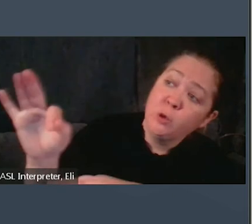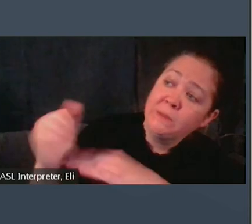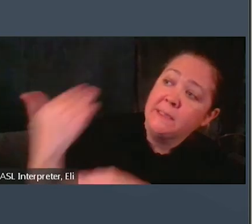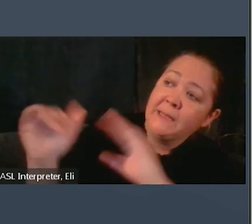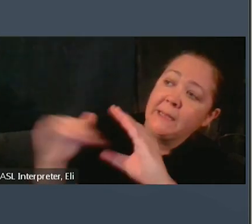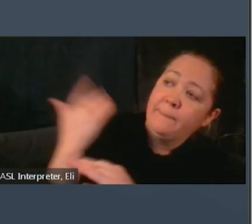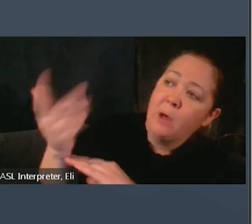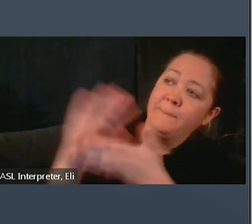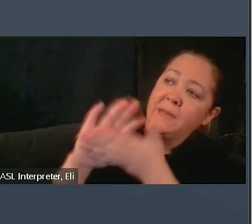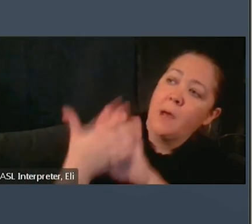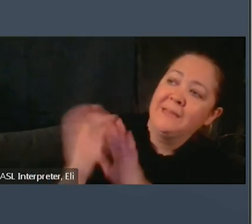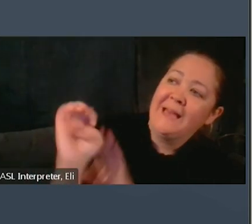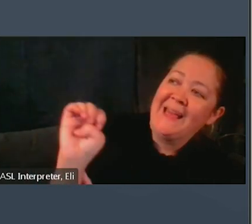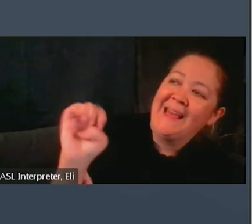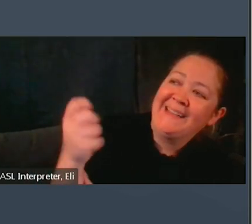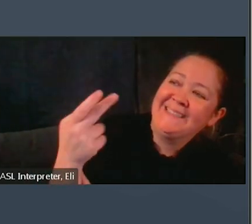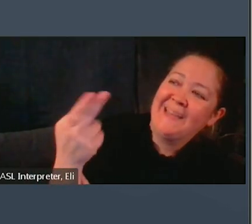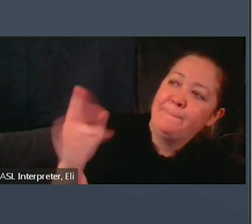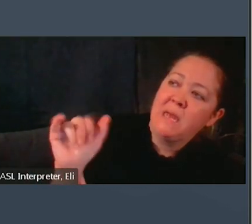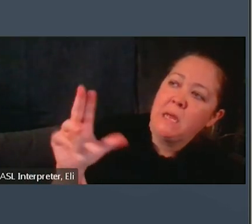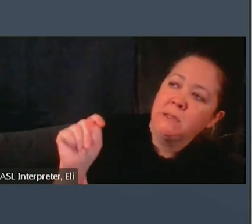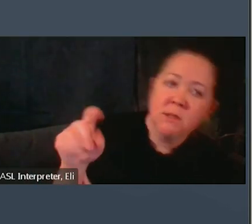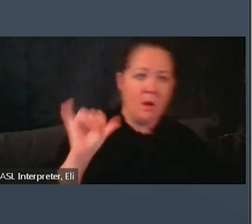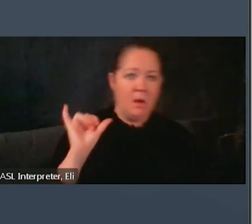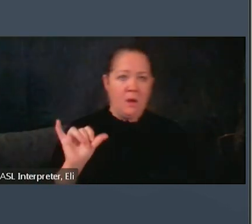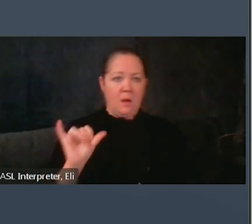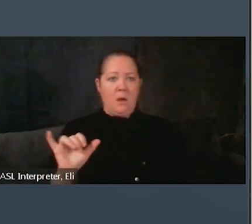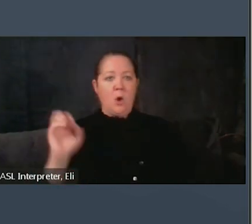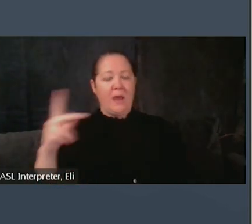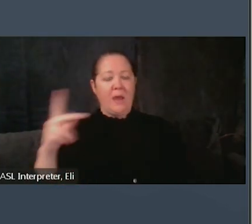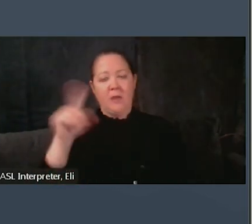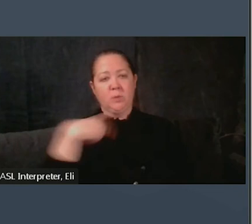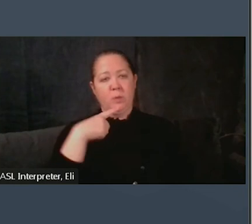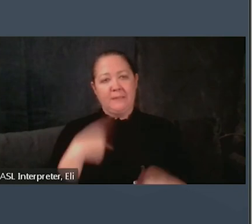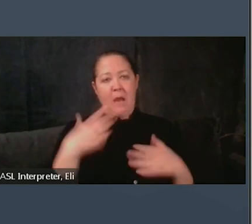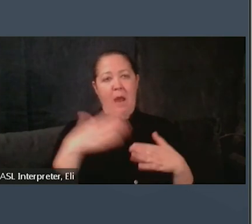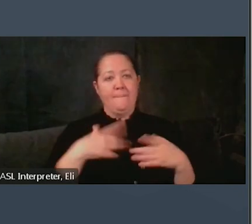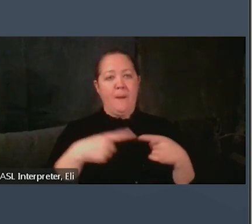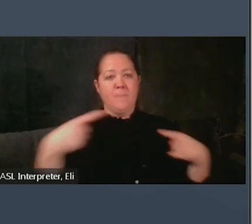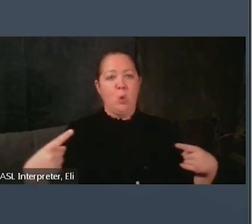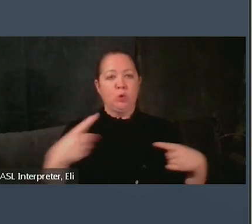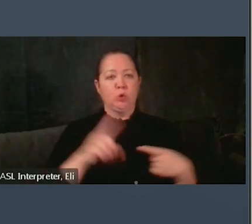So yeah. I'd like, I'd like to say that I'm opposed to the project and we, yes.